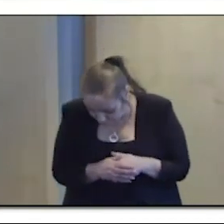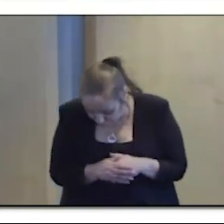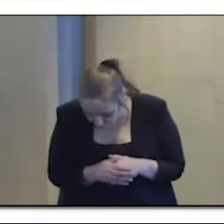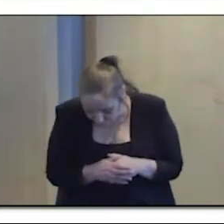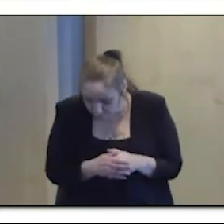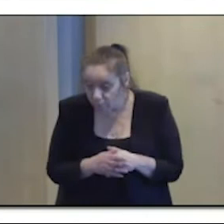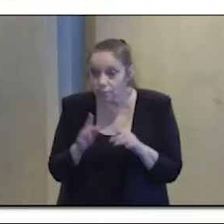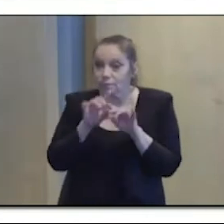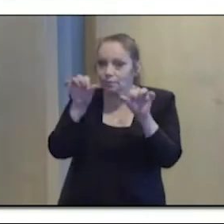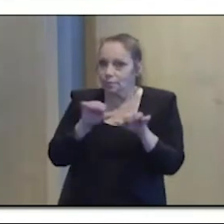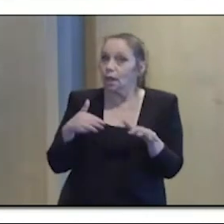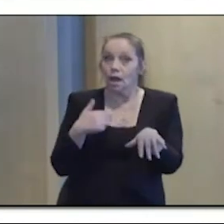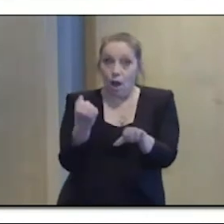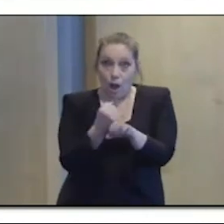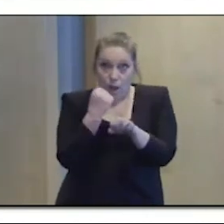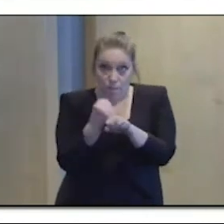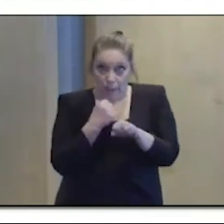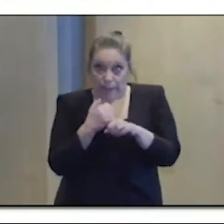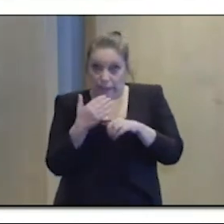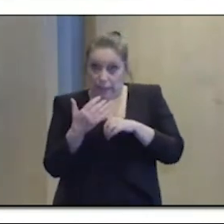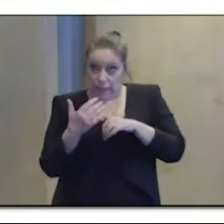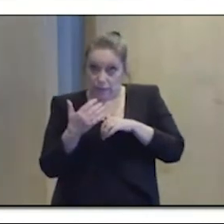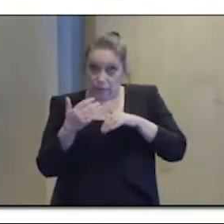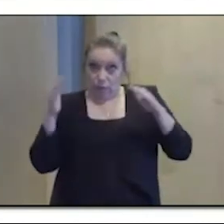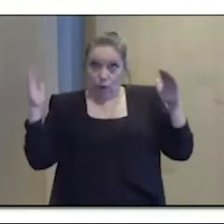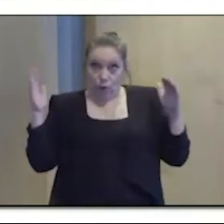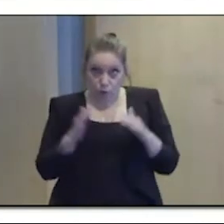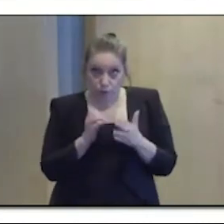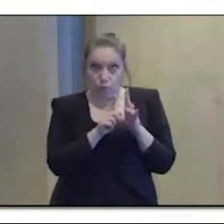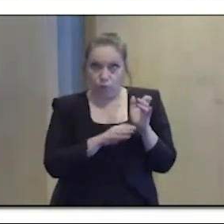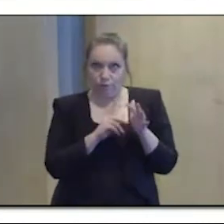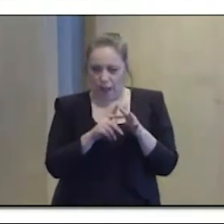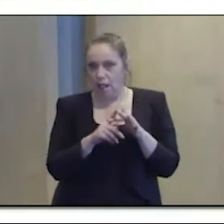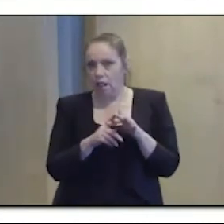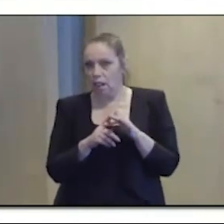All right so the generation mixed small-scale, so this is going to be all about solar PV and the